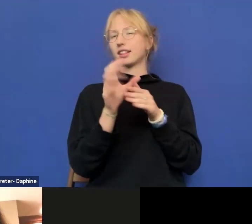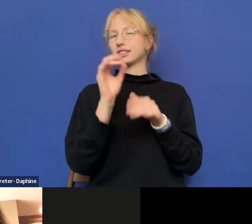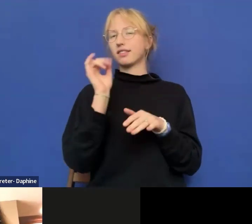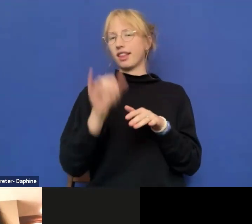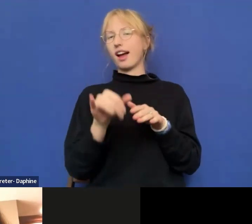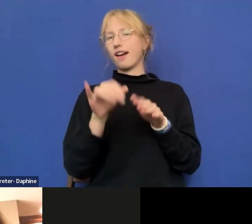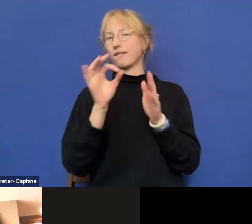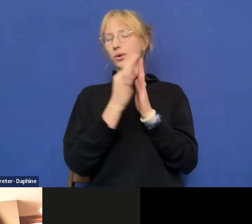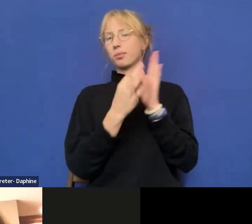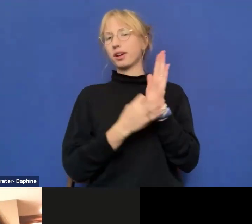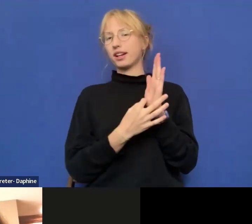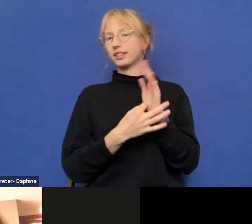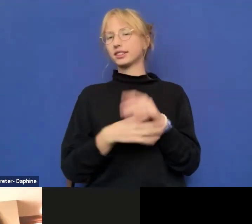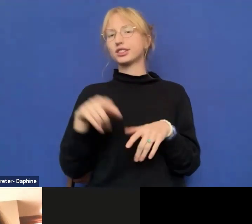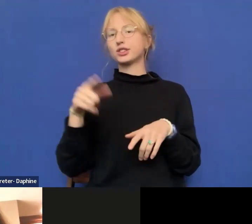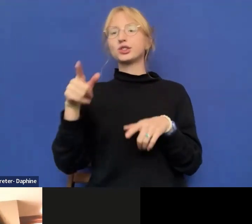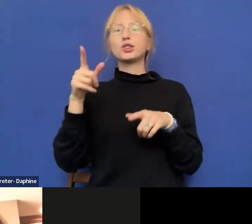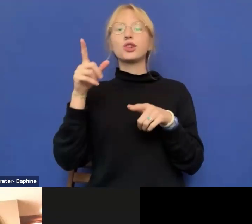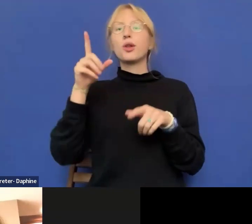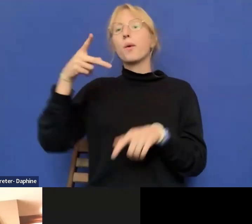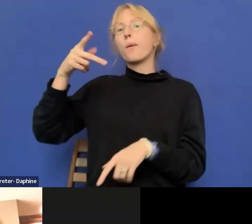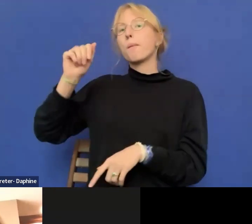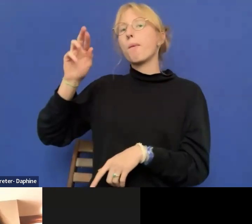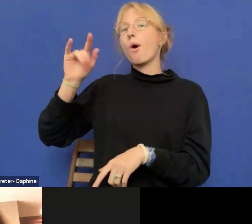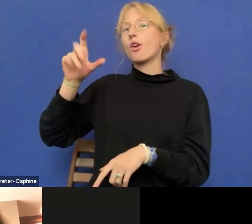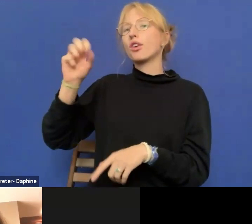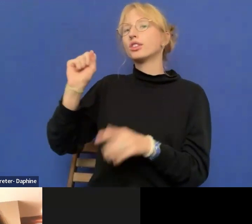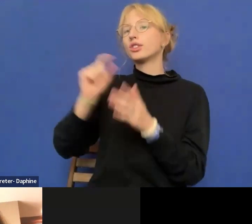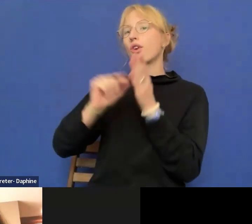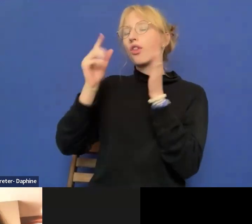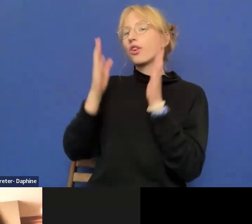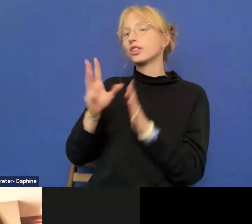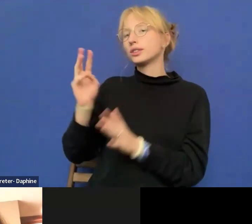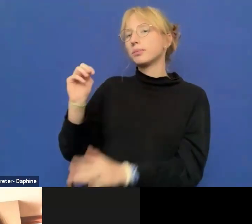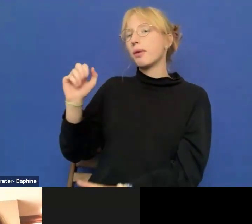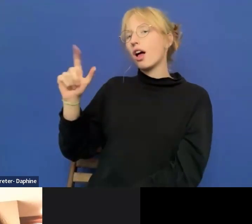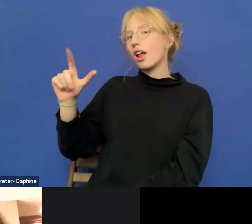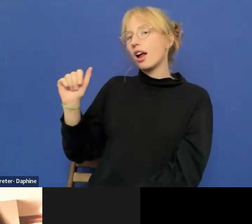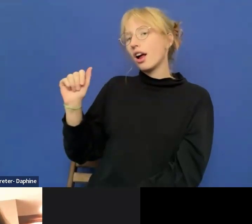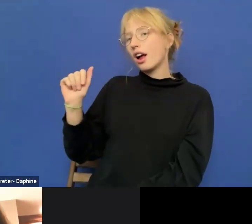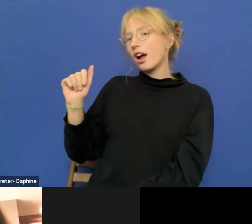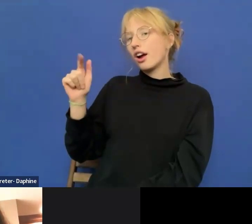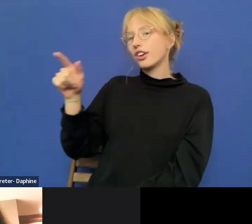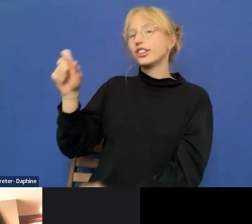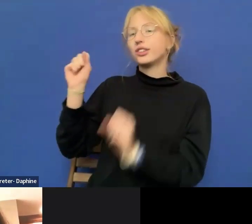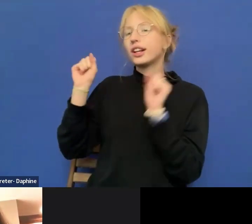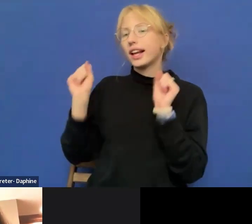nanoparticles authors mullah. You could just put in the